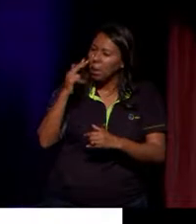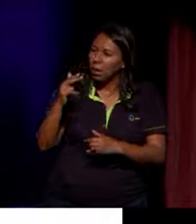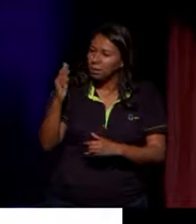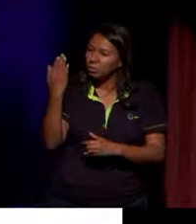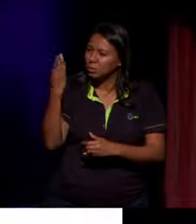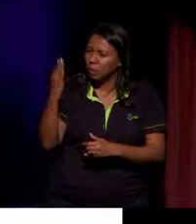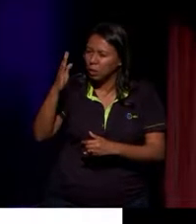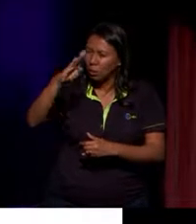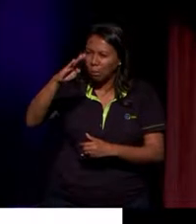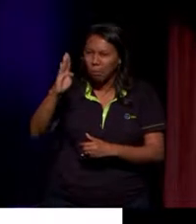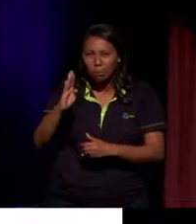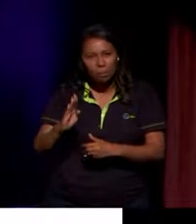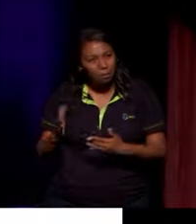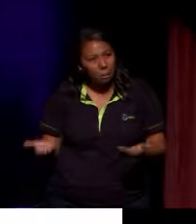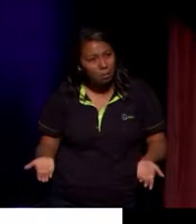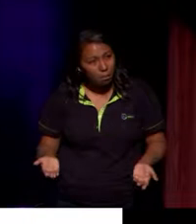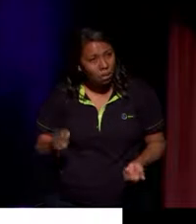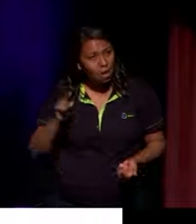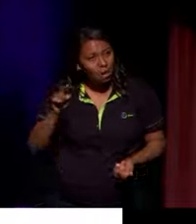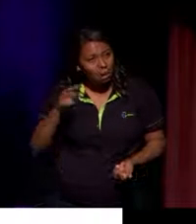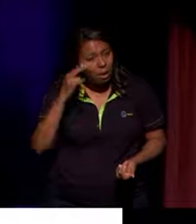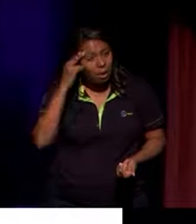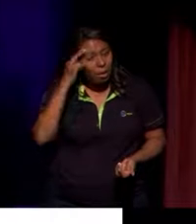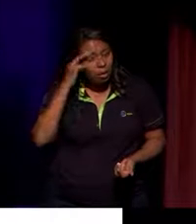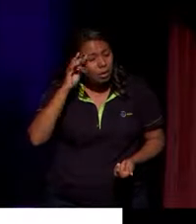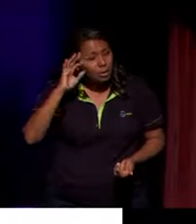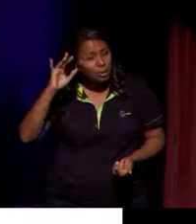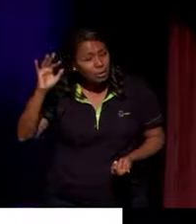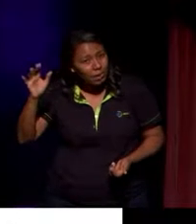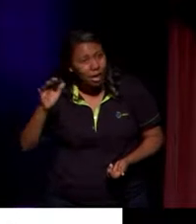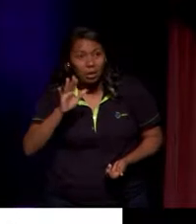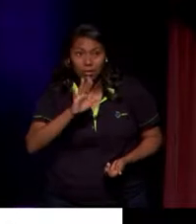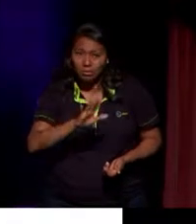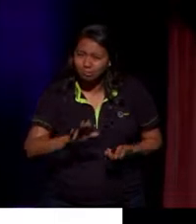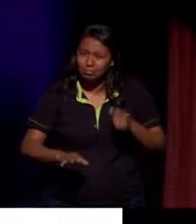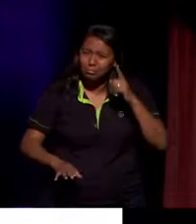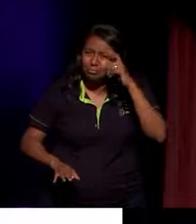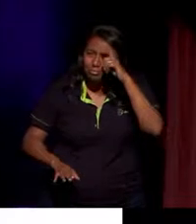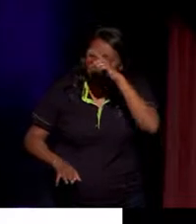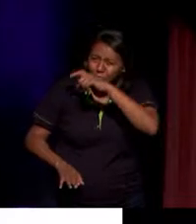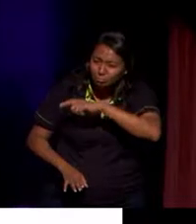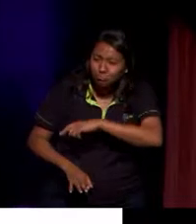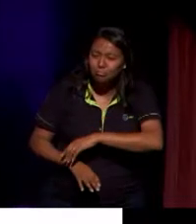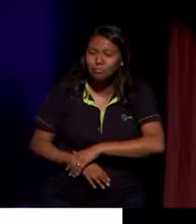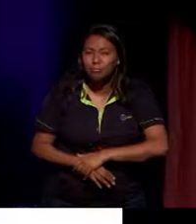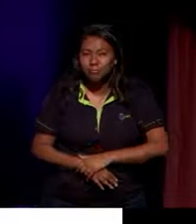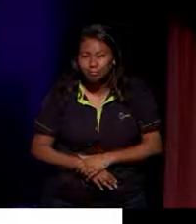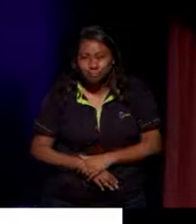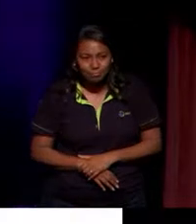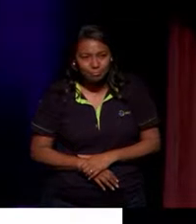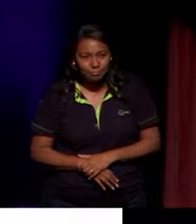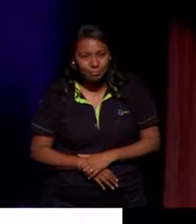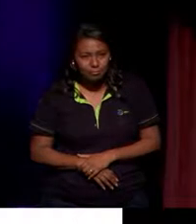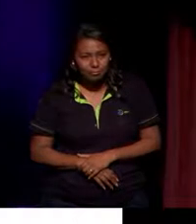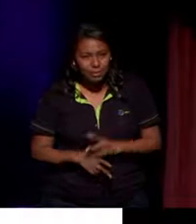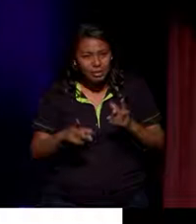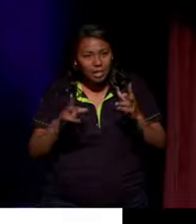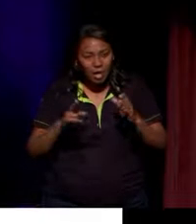And, in spite of everything, it moves, the woman, and despite… as a planet within the earth, pardon,